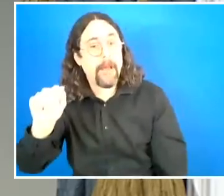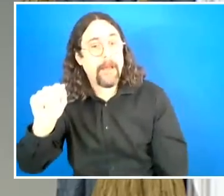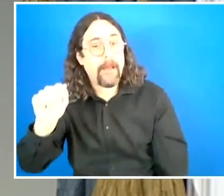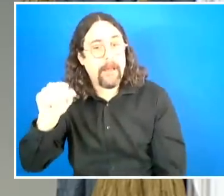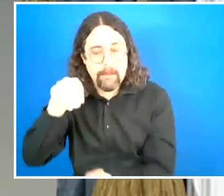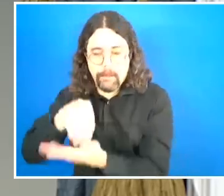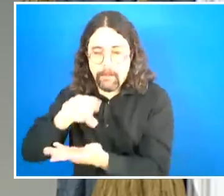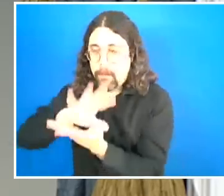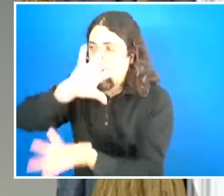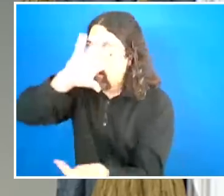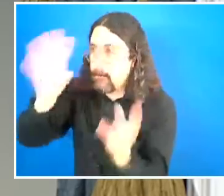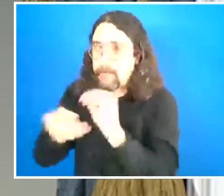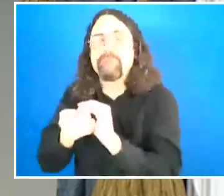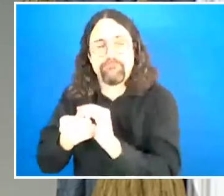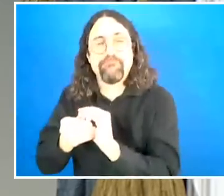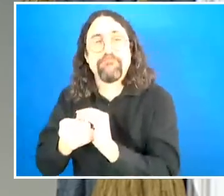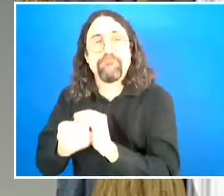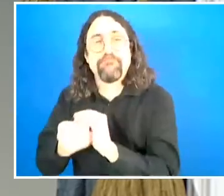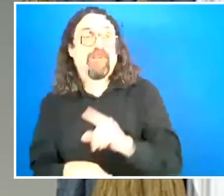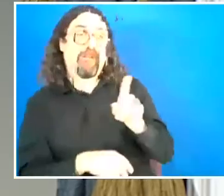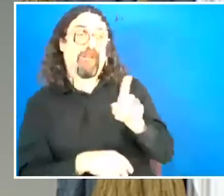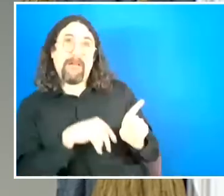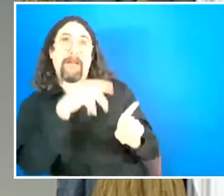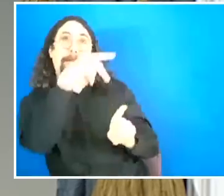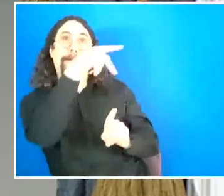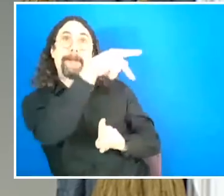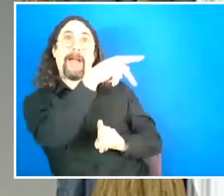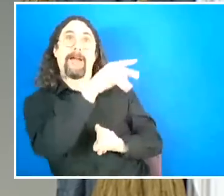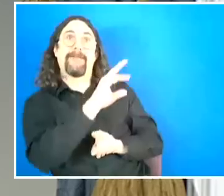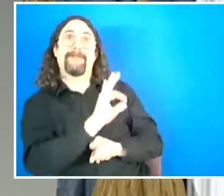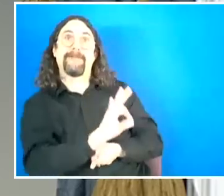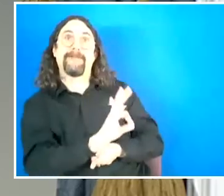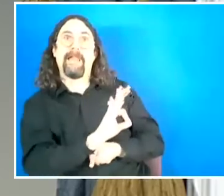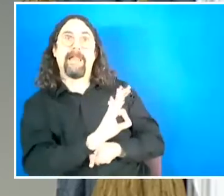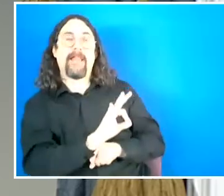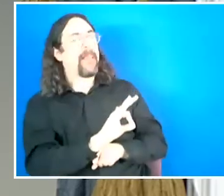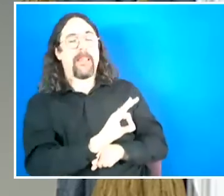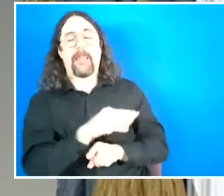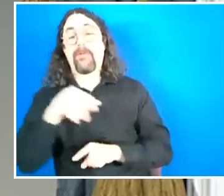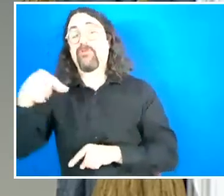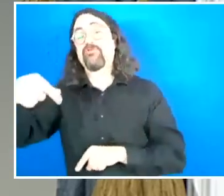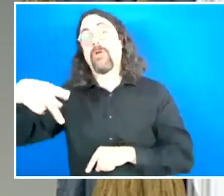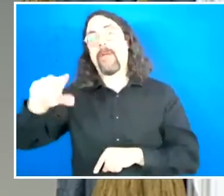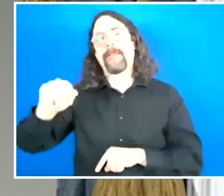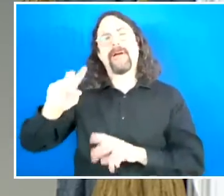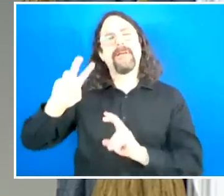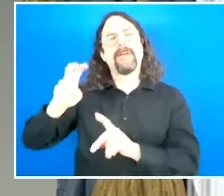POLICY THAT AGAIN RECOGNIZES THE TRAUMA, IT'S ALIGNEDTO ASTTE EDUCATION DEPARTMENT